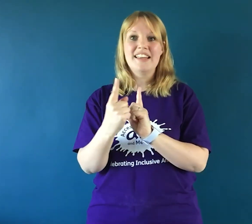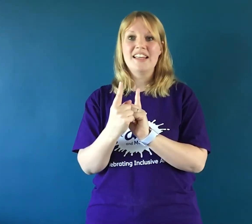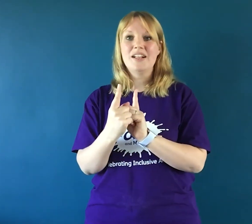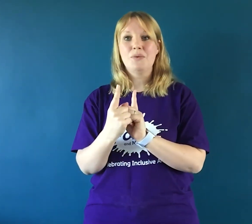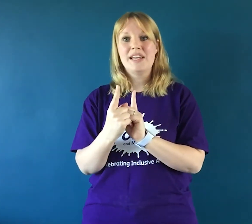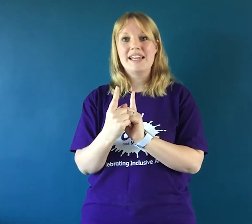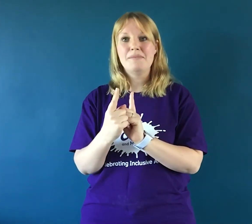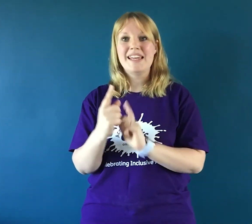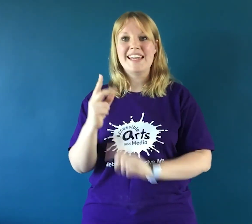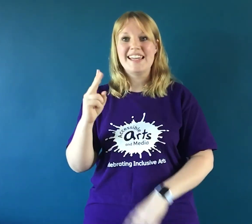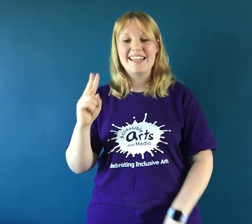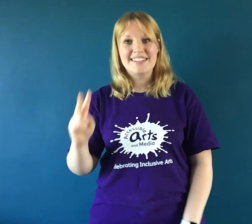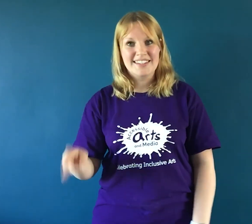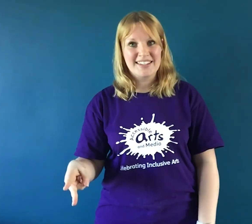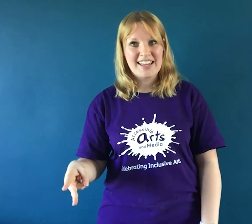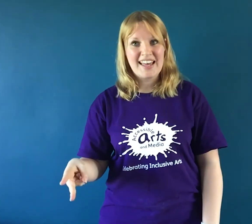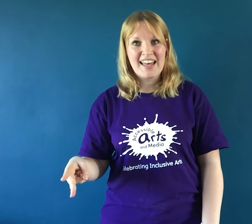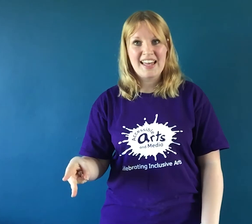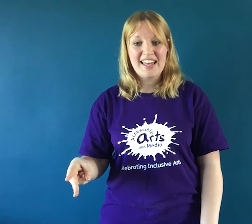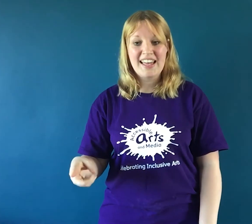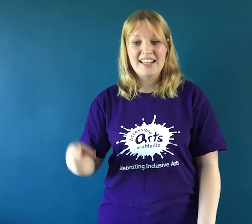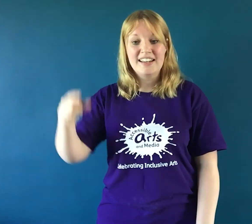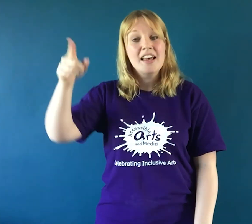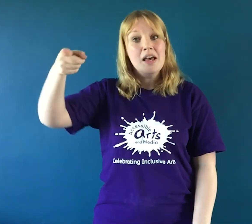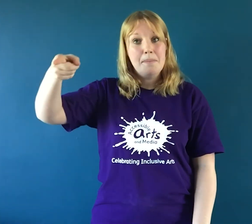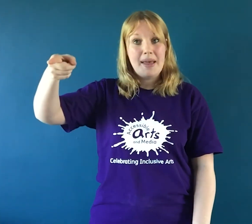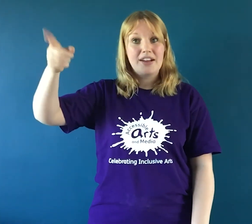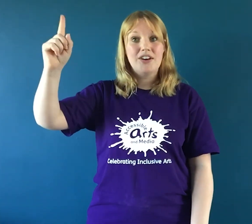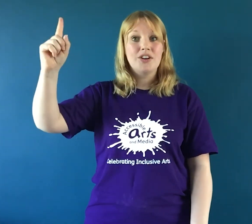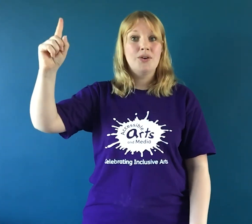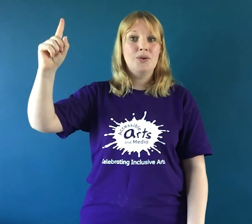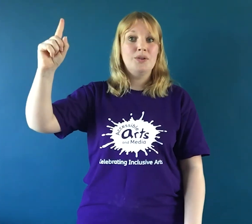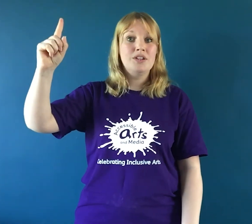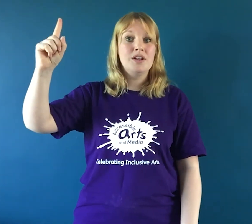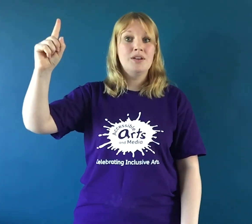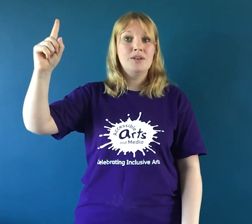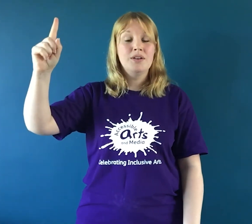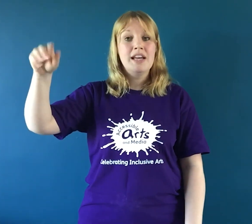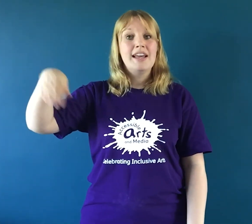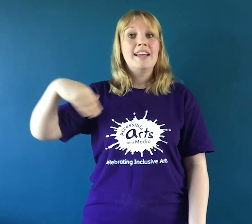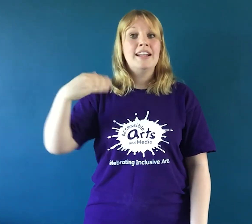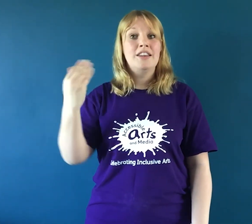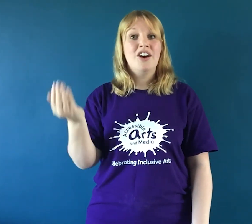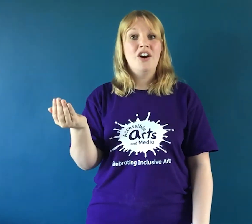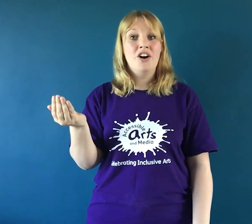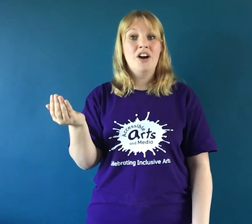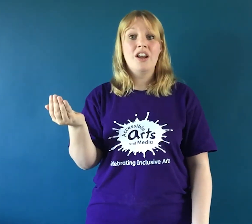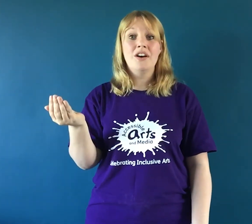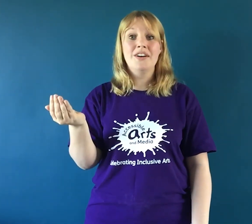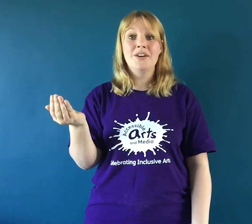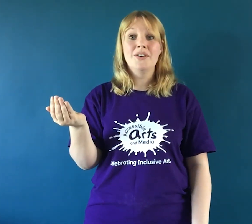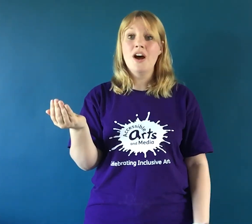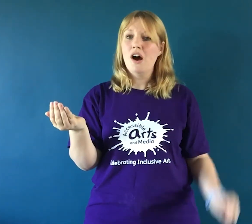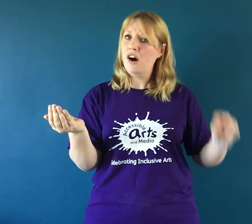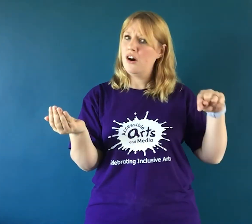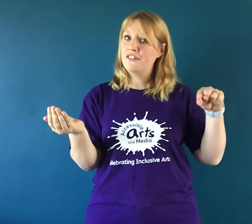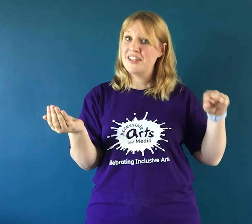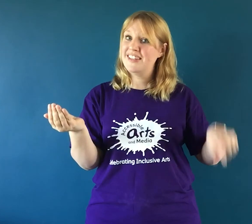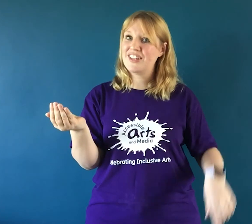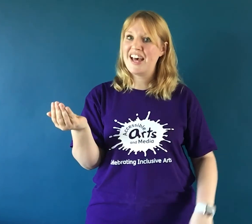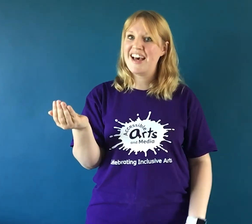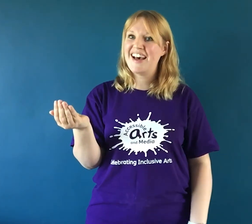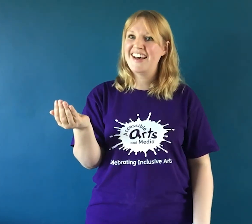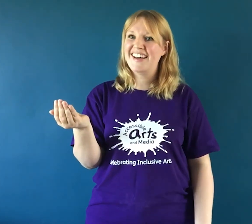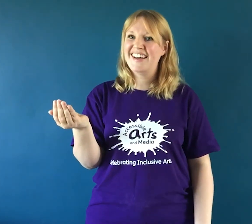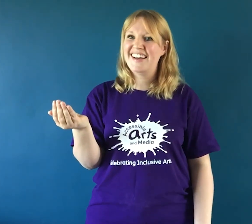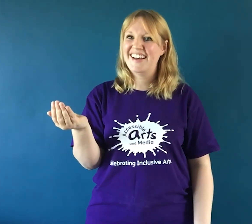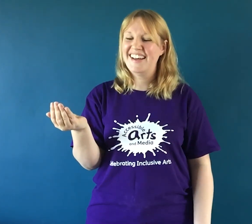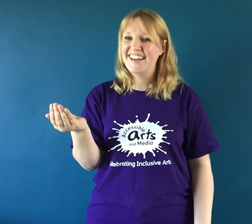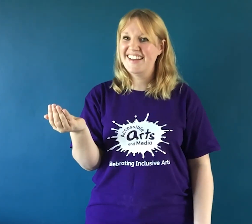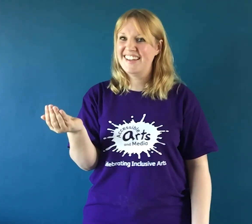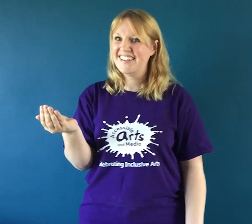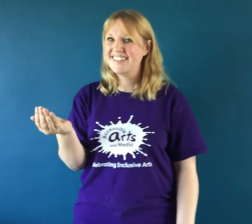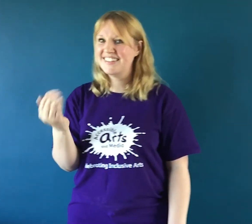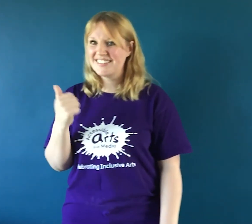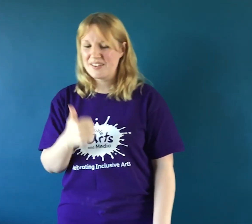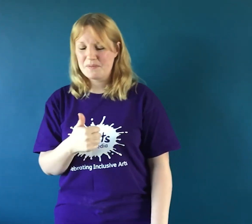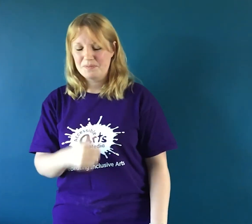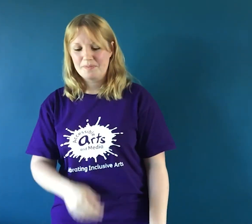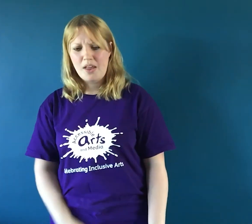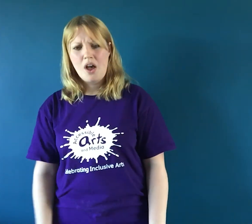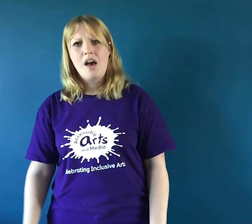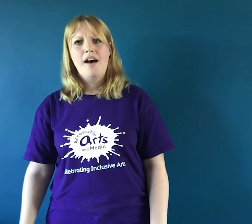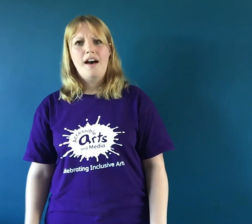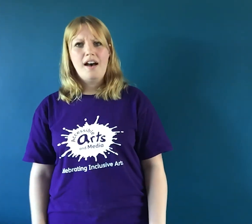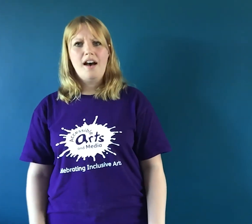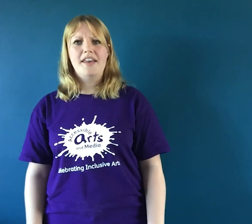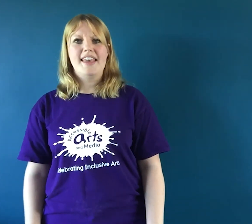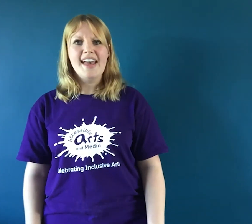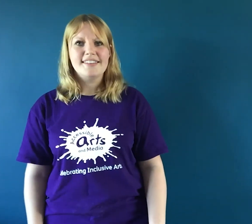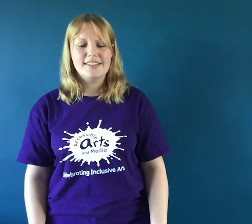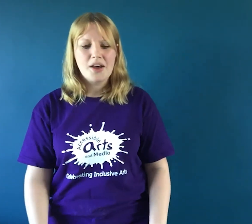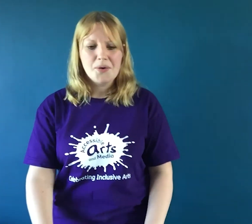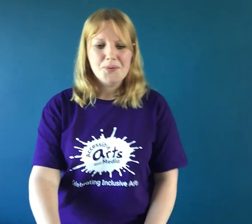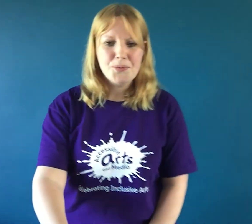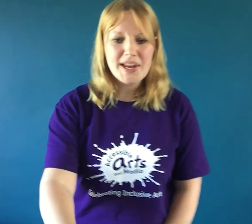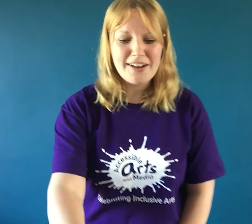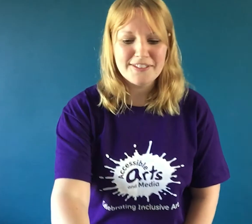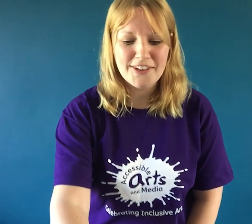again, until we meet again. May God hold you in the hollow of his hand. Ah yes. We have